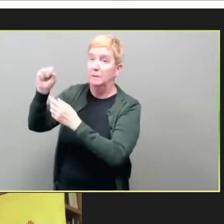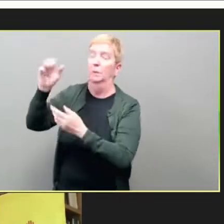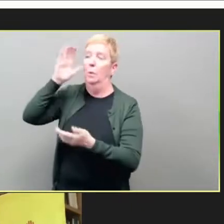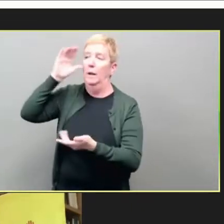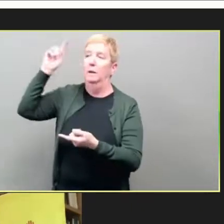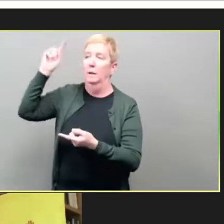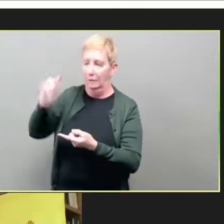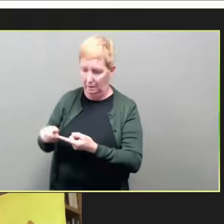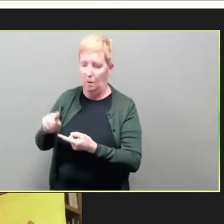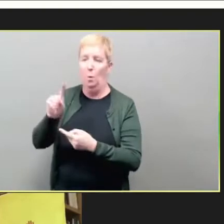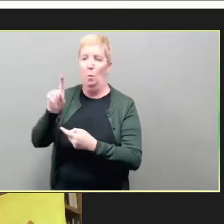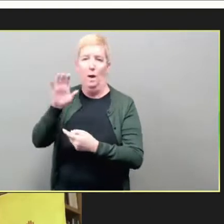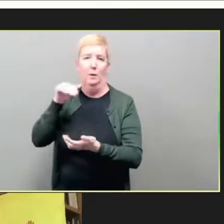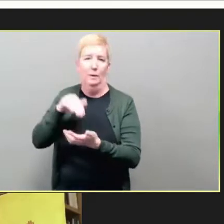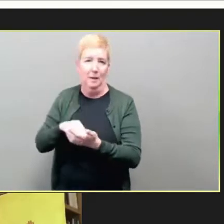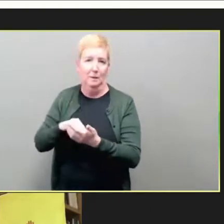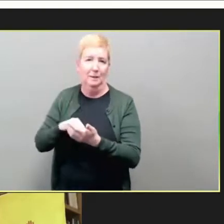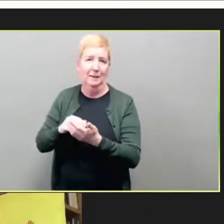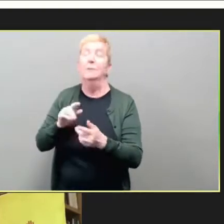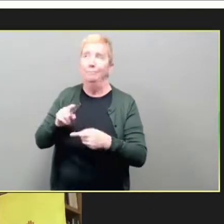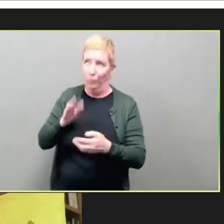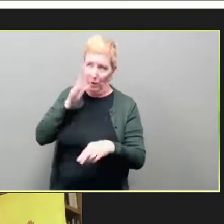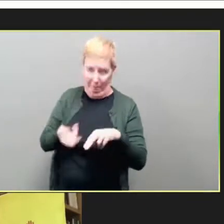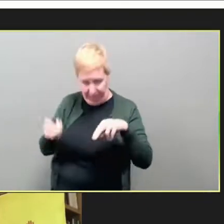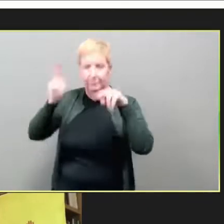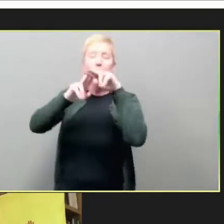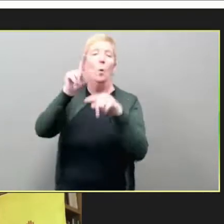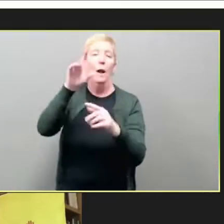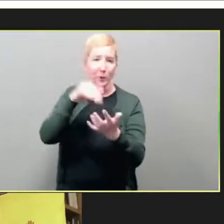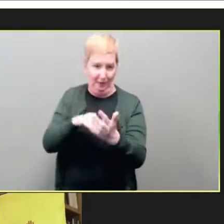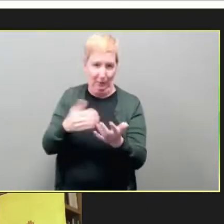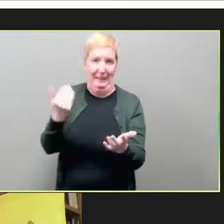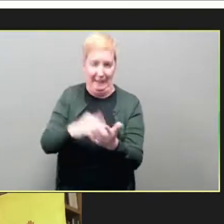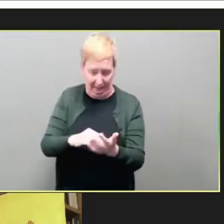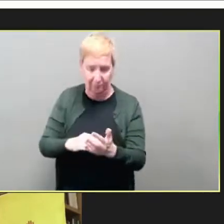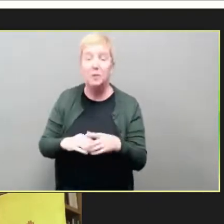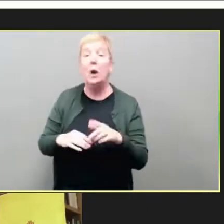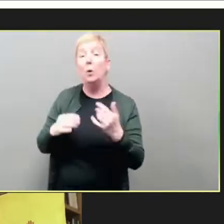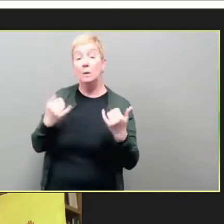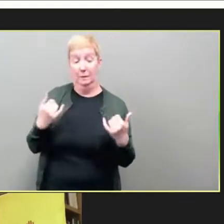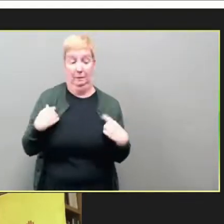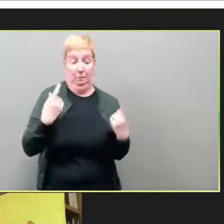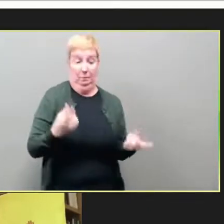plus. And so currently we're looking at about 50 of our doses being um ordered,